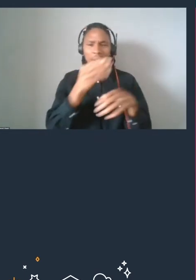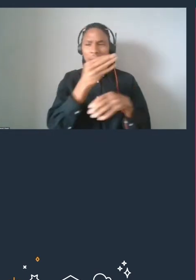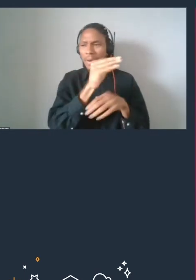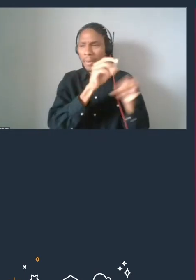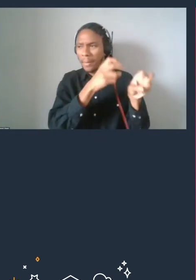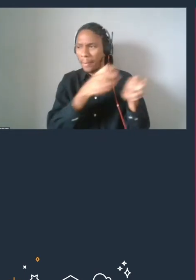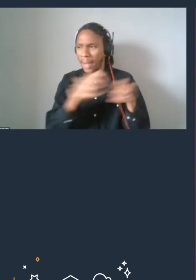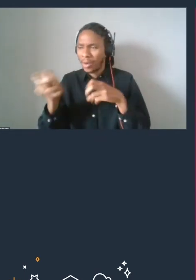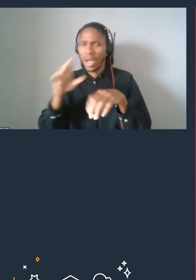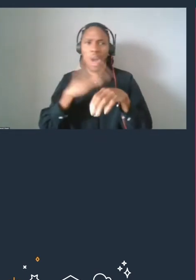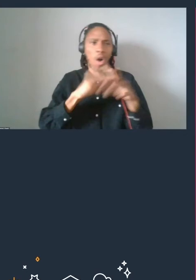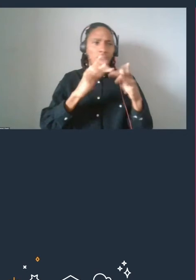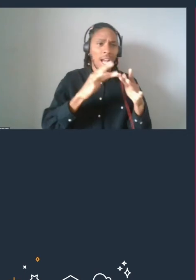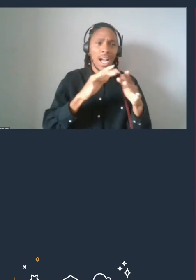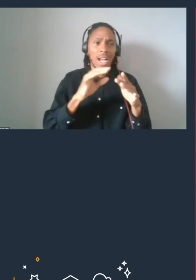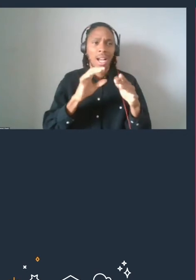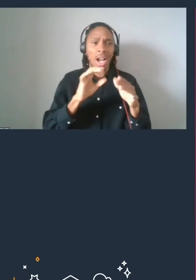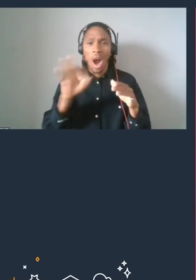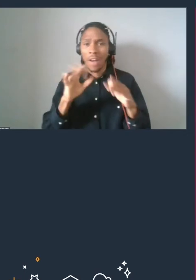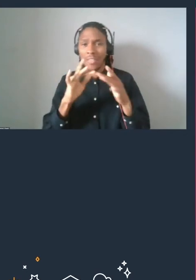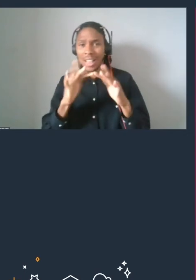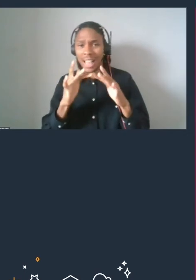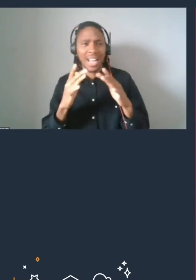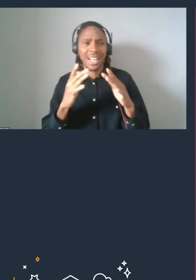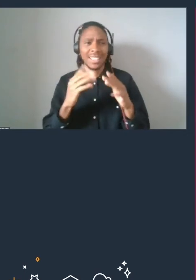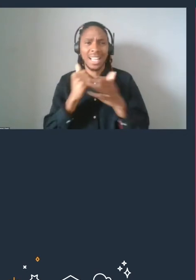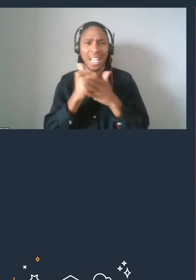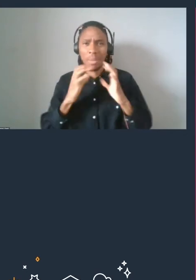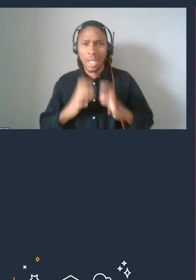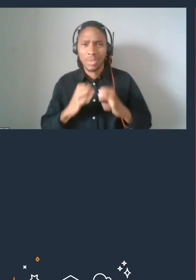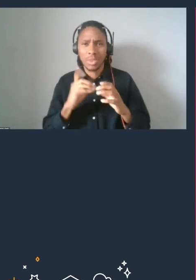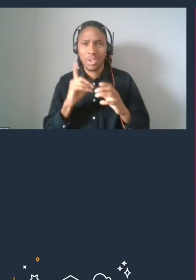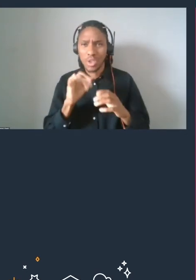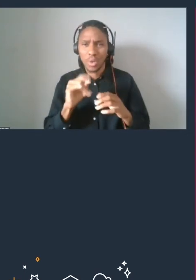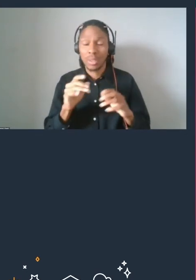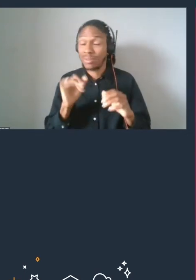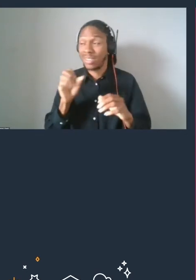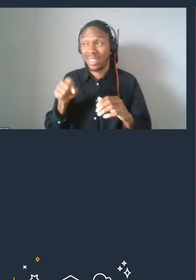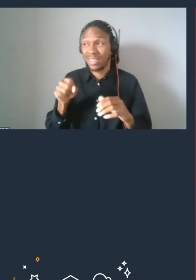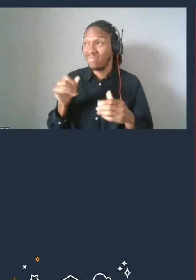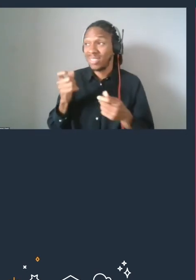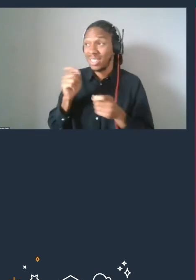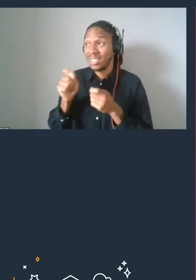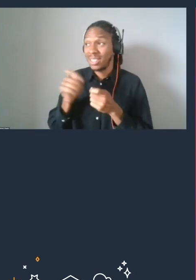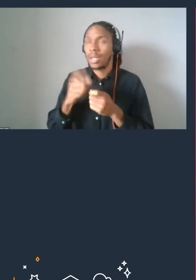Online, offline options to help customers do it. Yeah, exactly. And the other thing that stood out was,